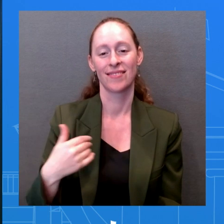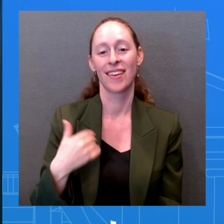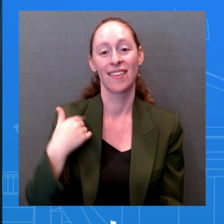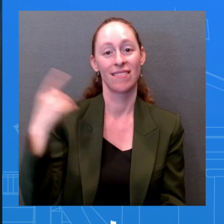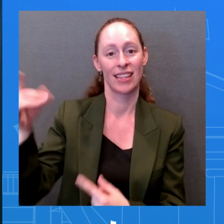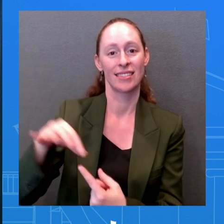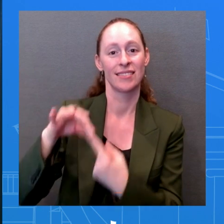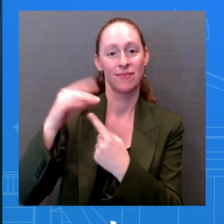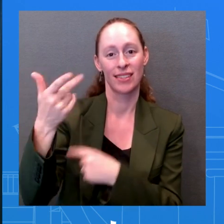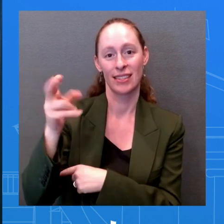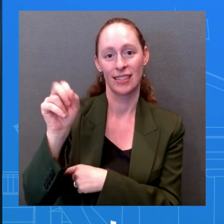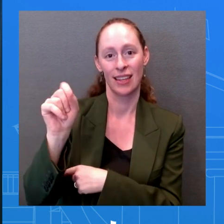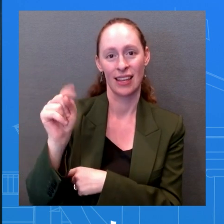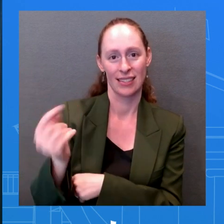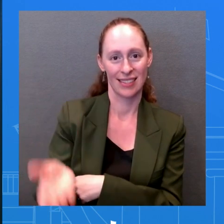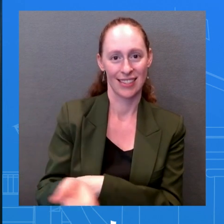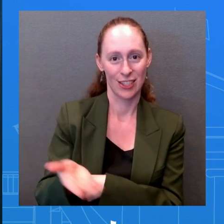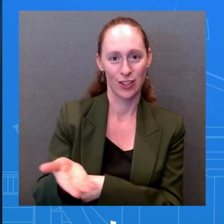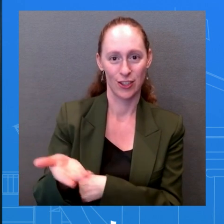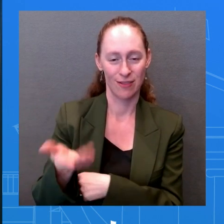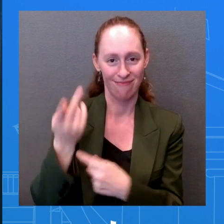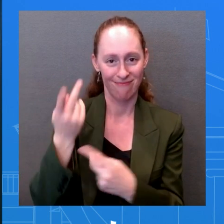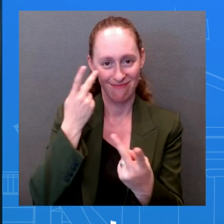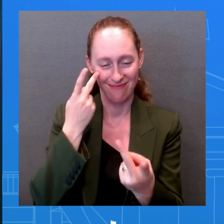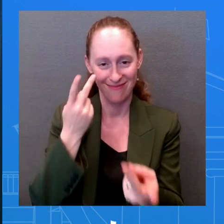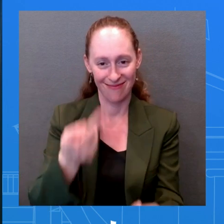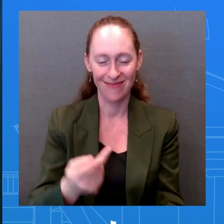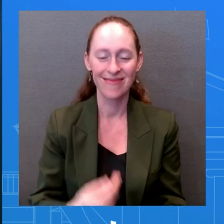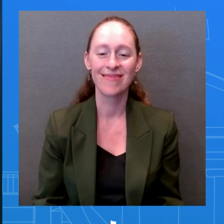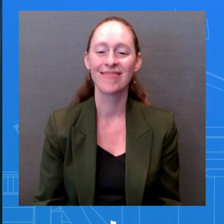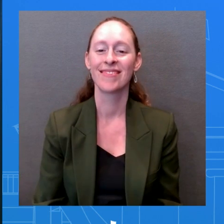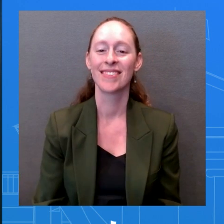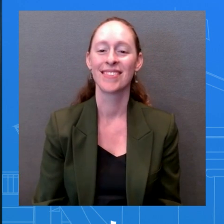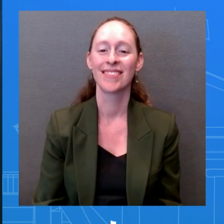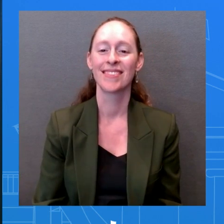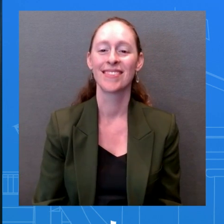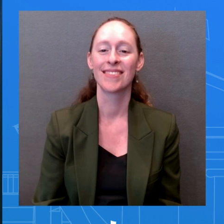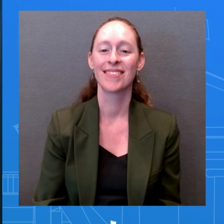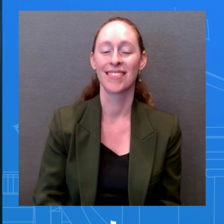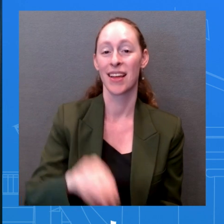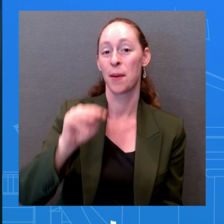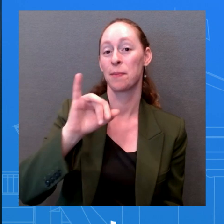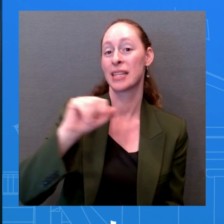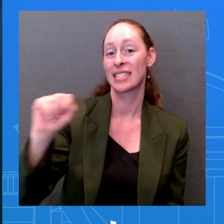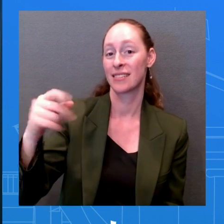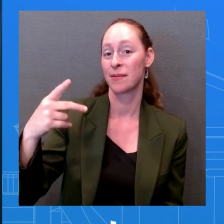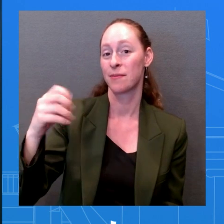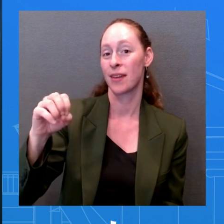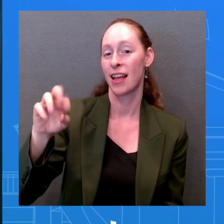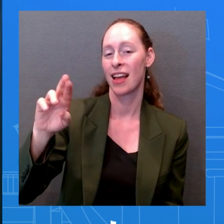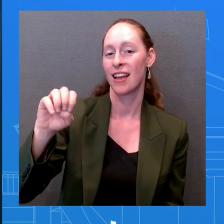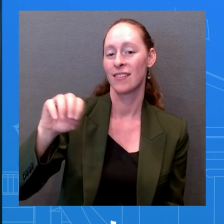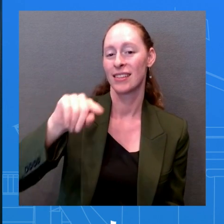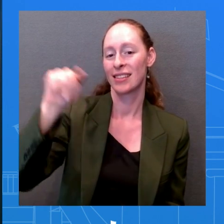Luisana Pérez is the White House Hispanic Media Director. In 2020, Luisana, a Venezuelan immigrant,